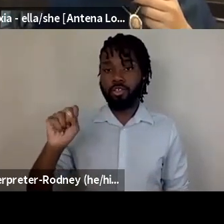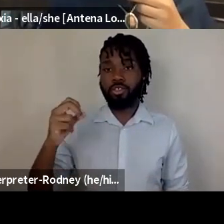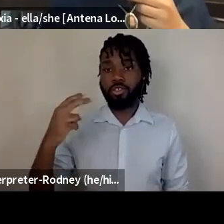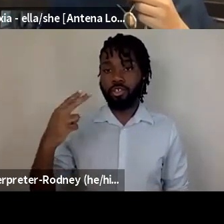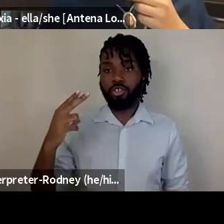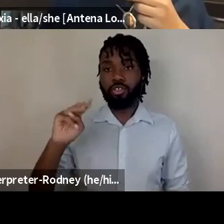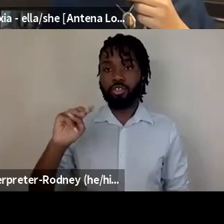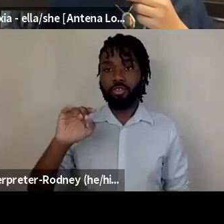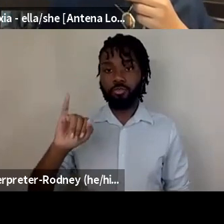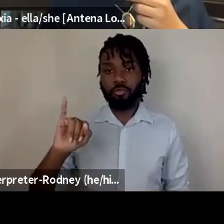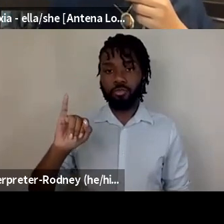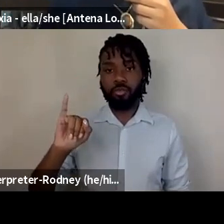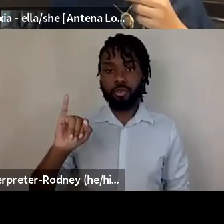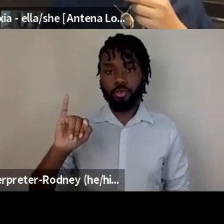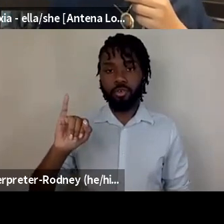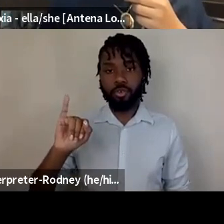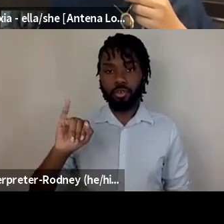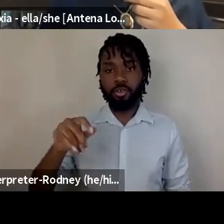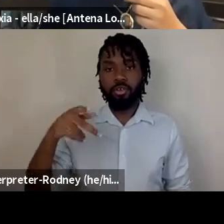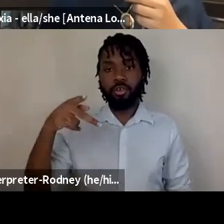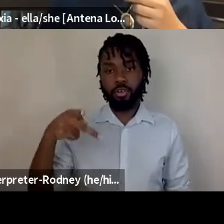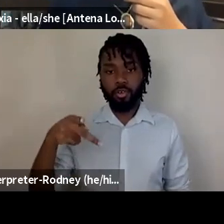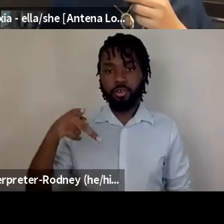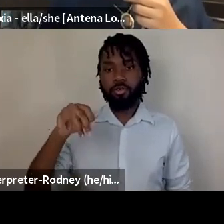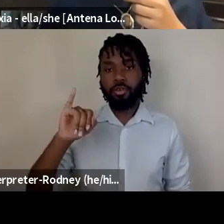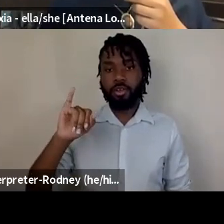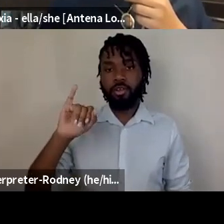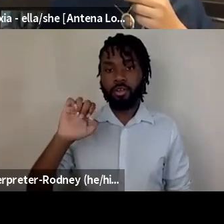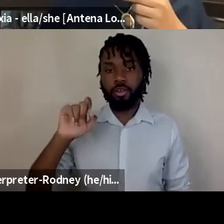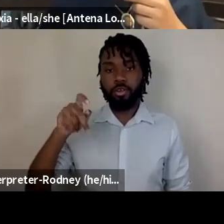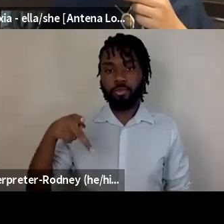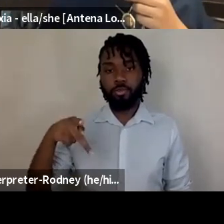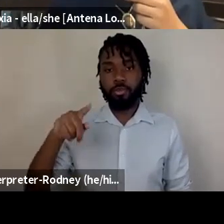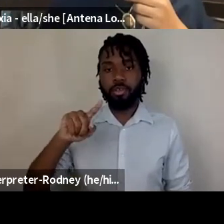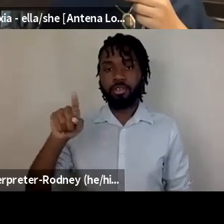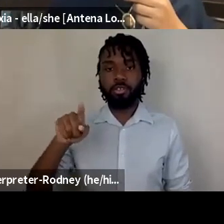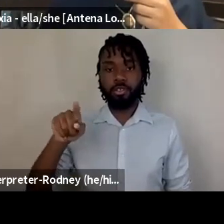Piepzna, P-I-E-P-Z-N-A,